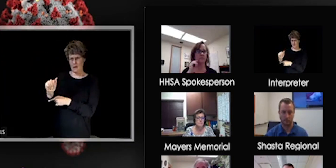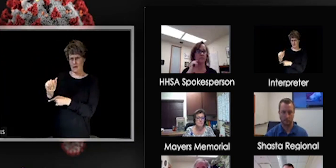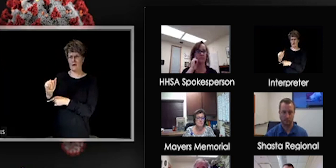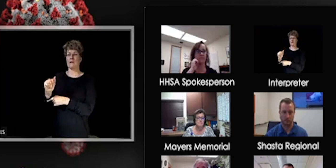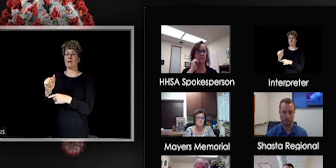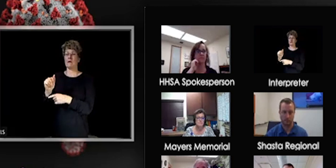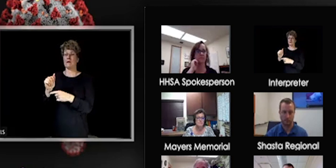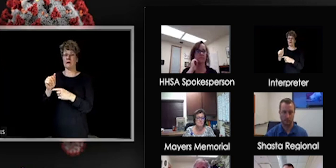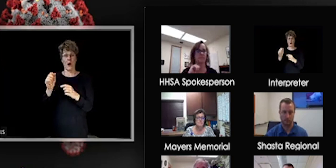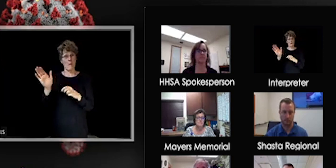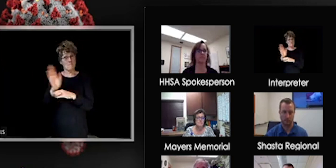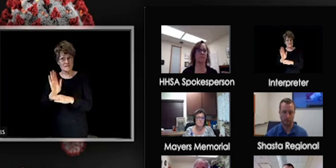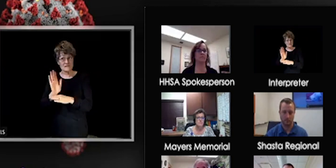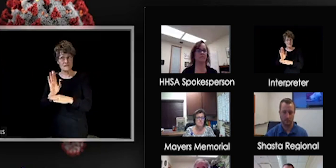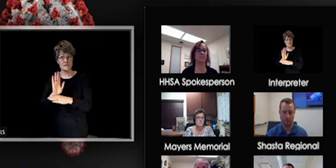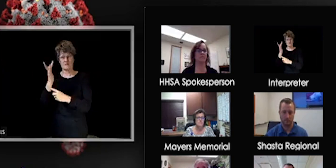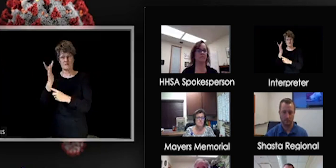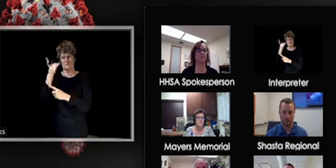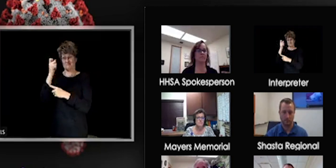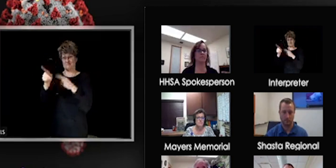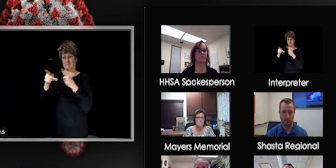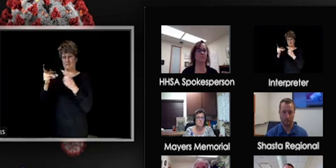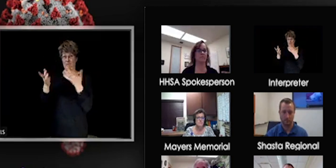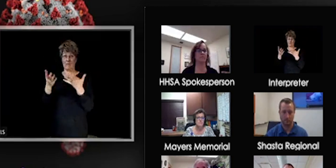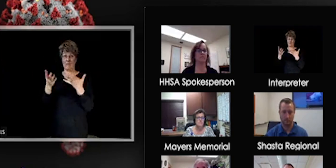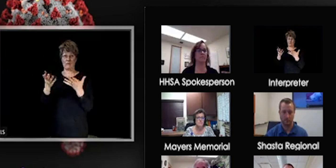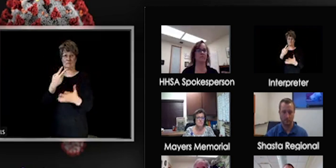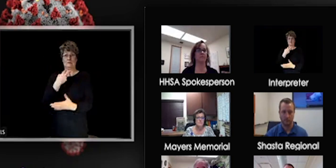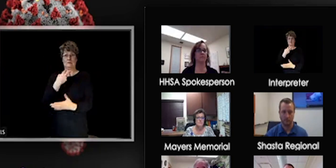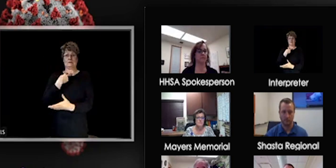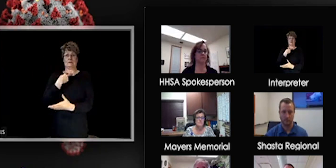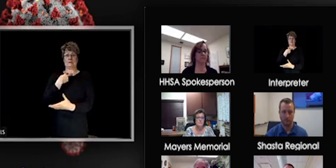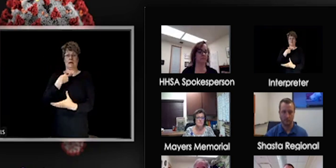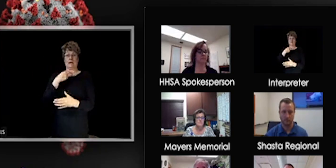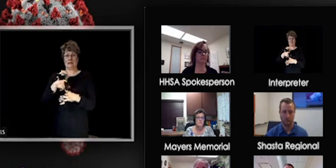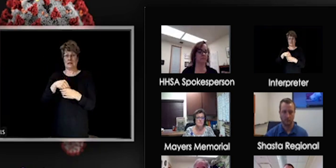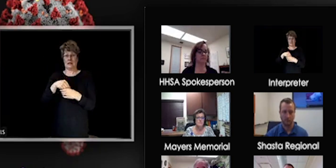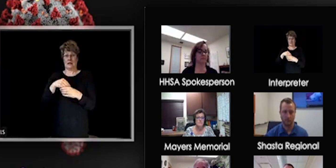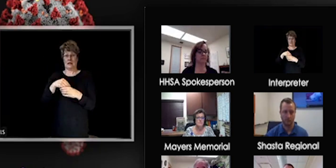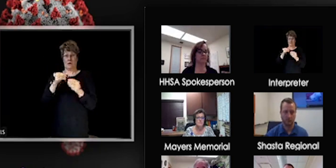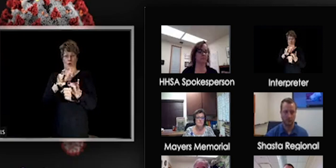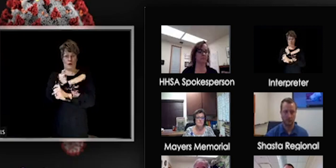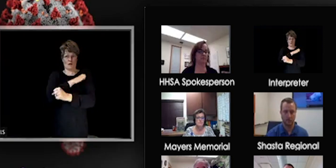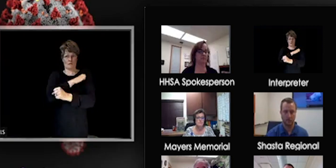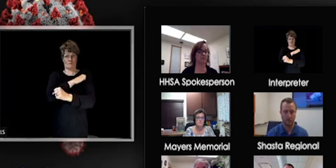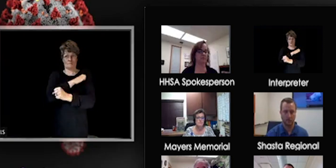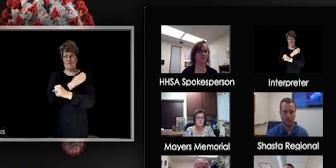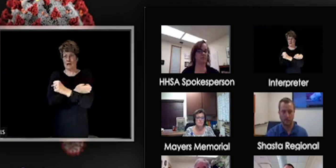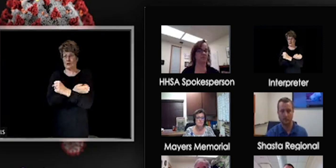up energy and people may be doing more risky things or if it’s just coincidental, but